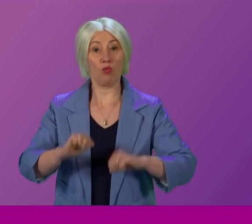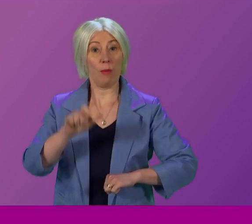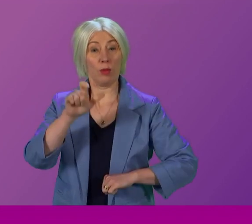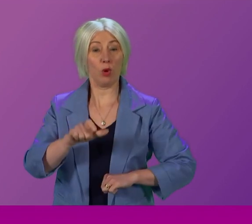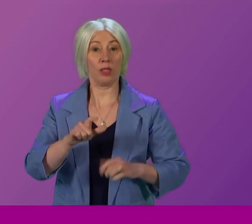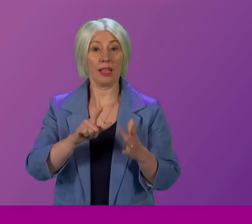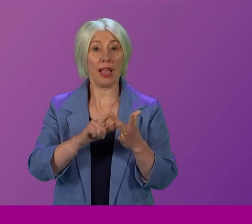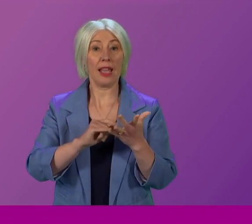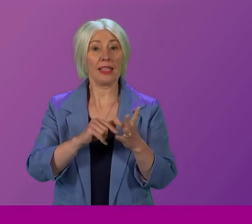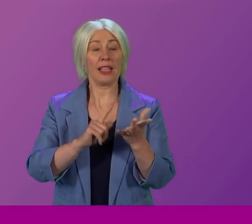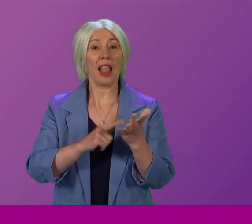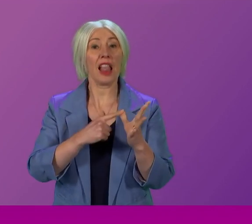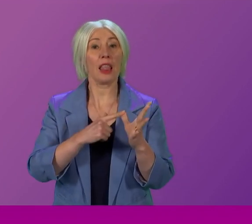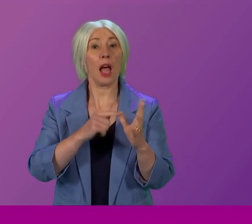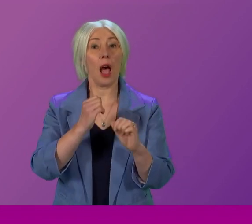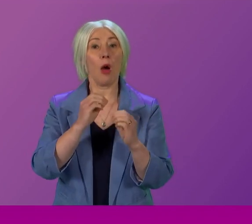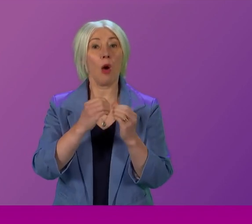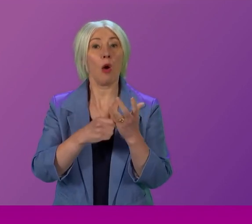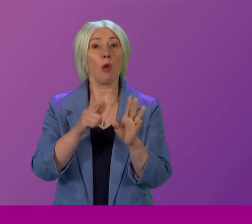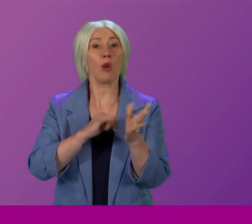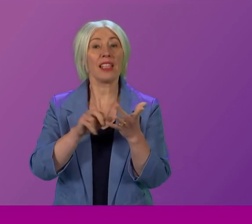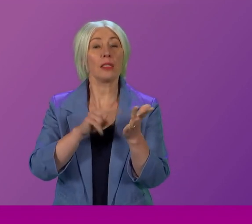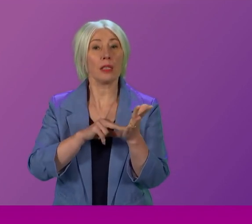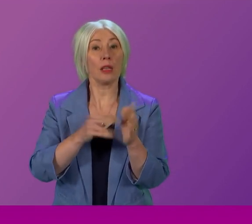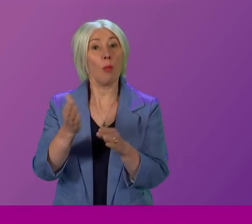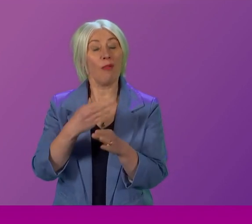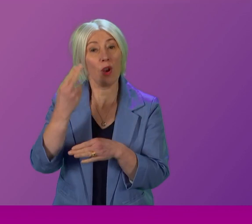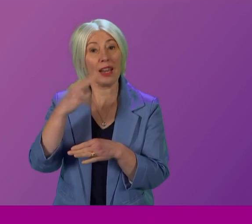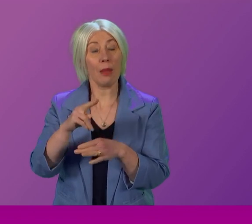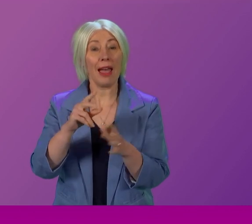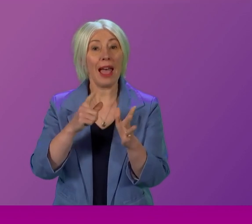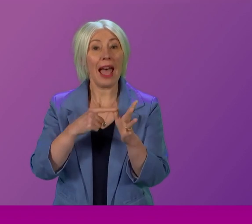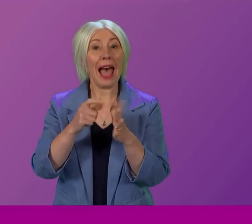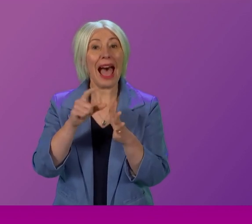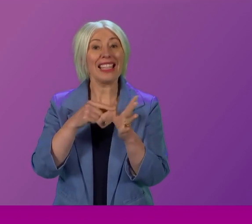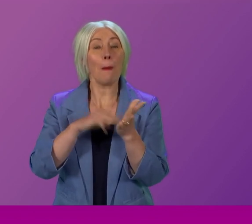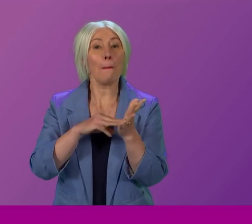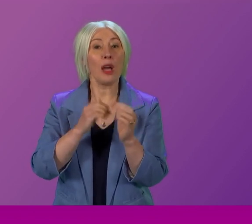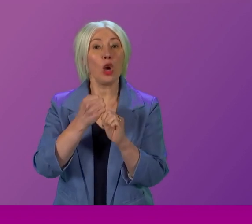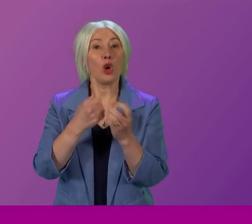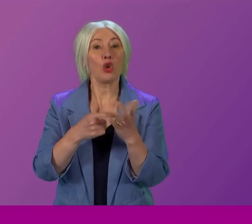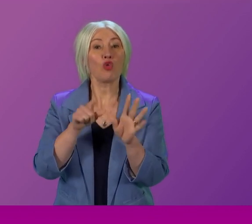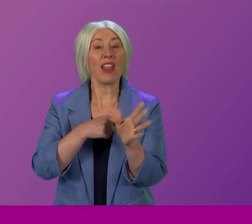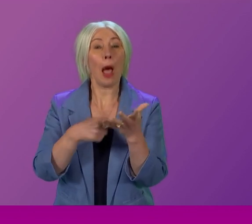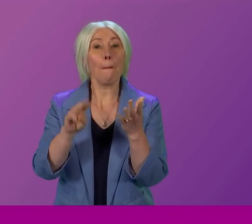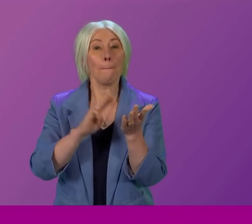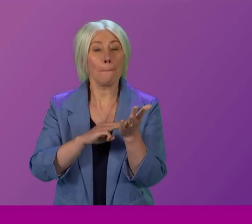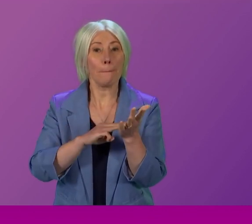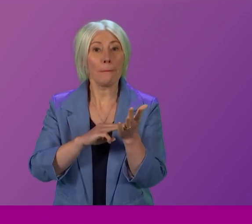formerly Adam Graham, was allowed into a women’s prison. The review was due to be delivered to